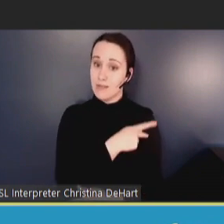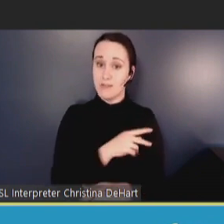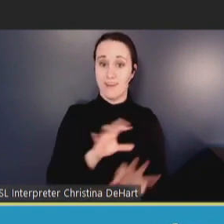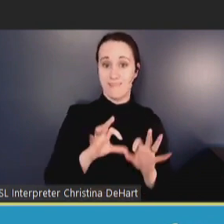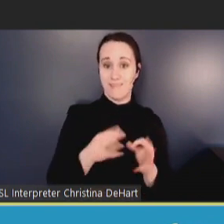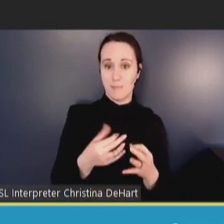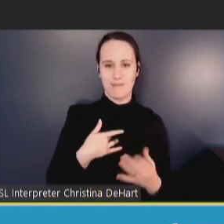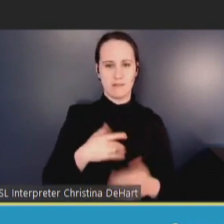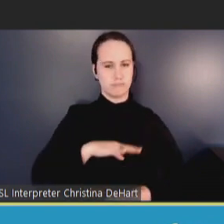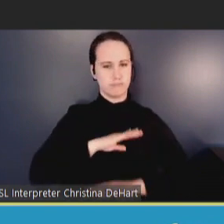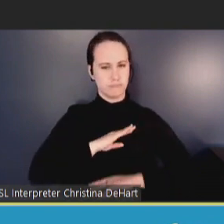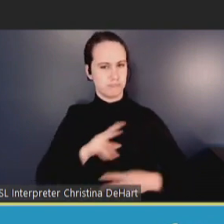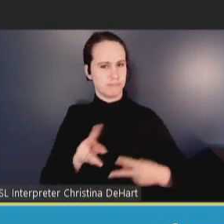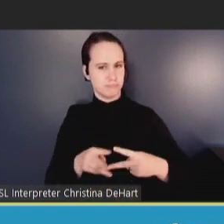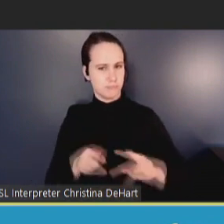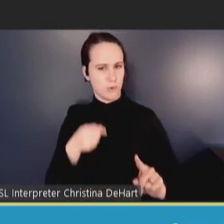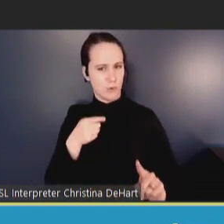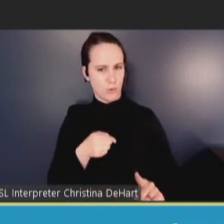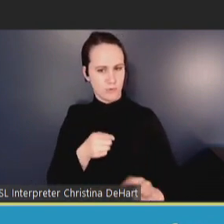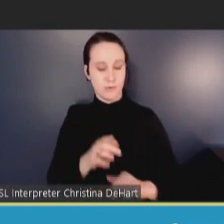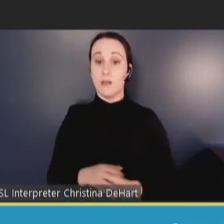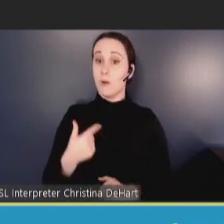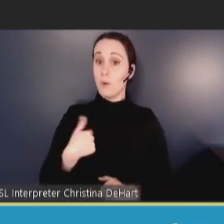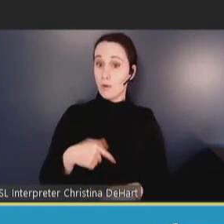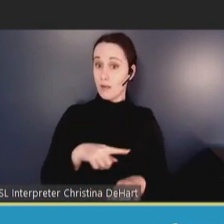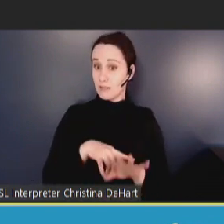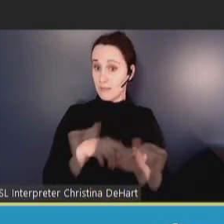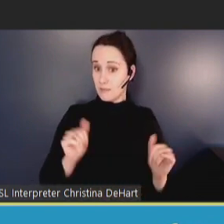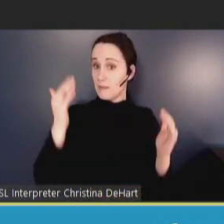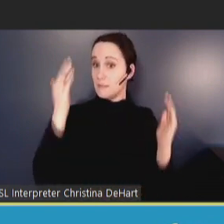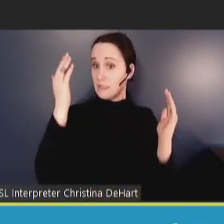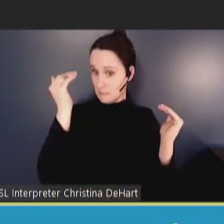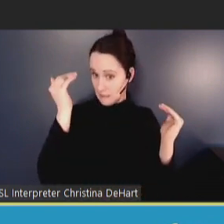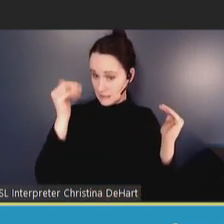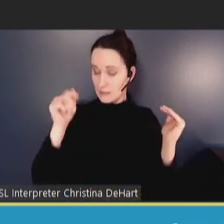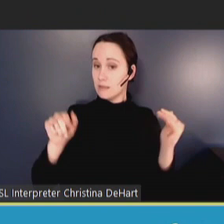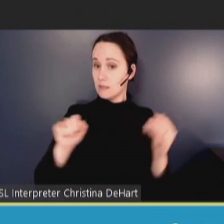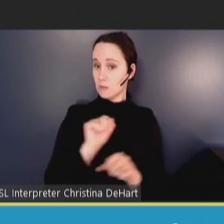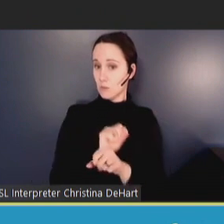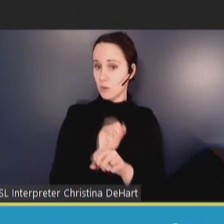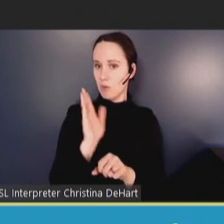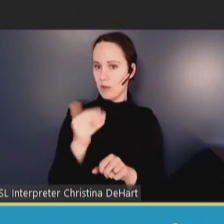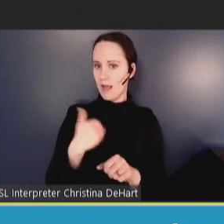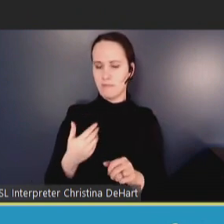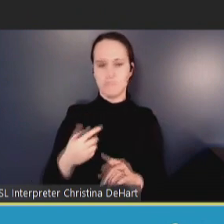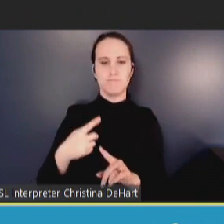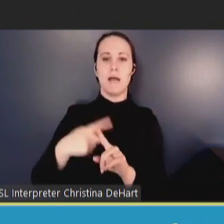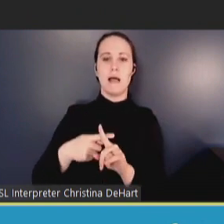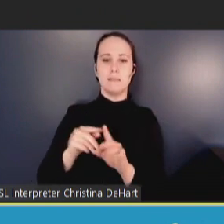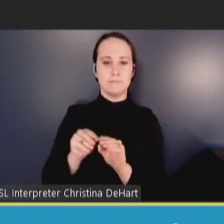We are also anticipating This works to have a positive ripple effect on the vaccine experience